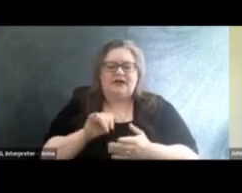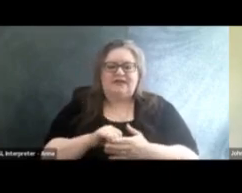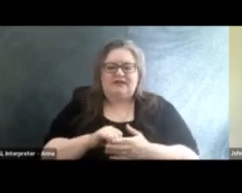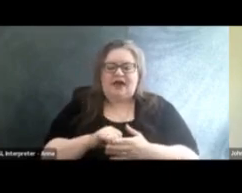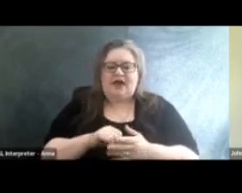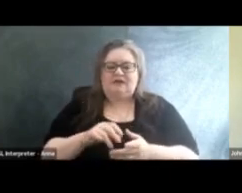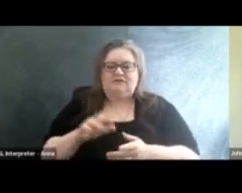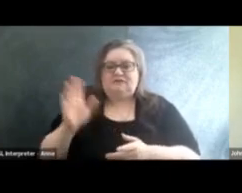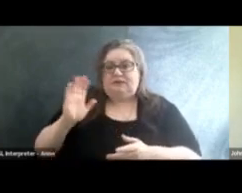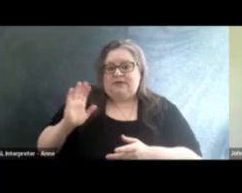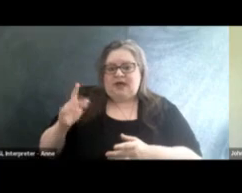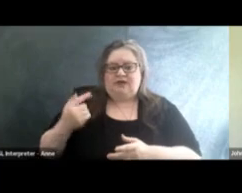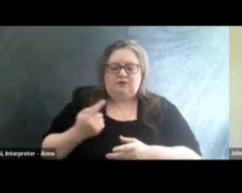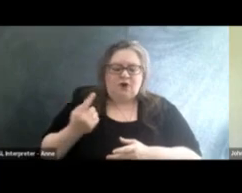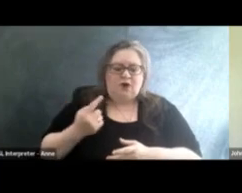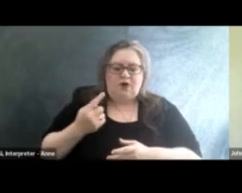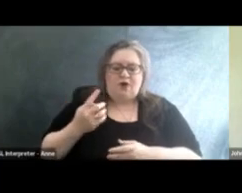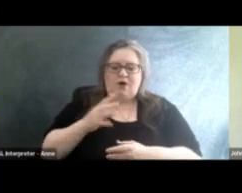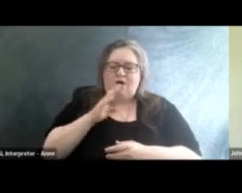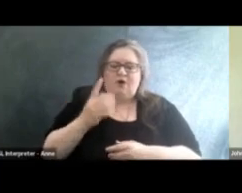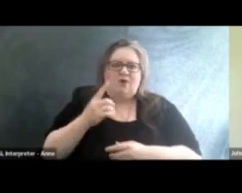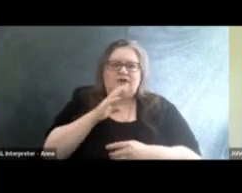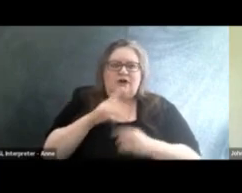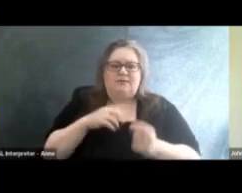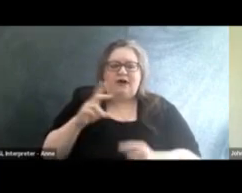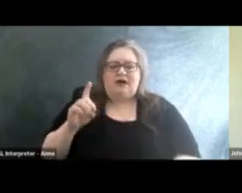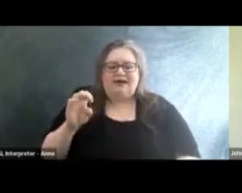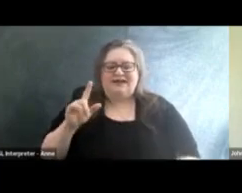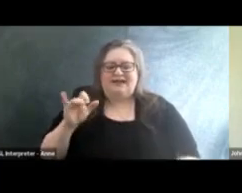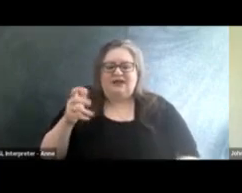in the past, we always talked about delirium, which is represented here in this oval on